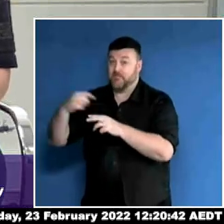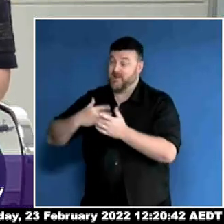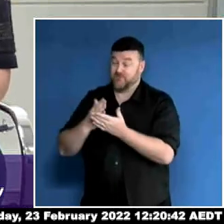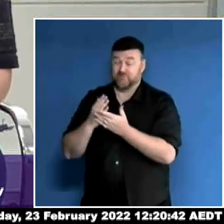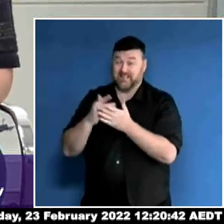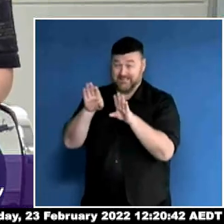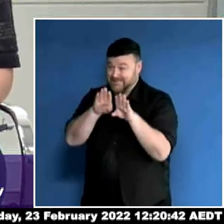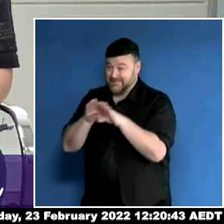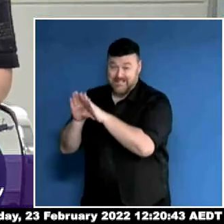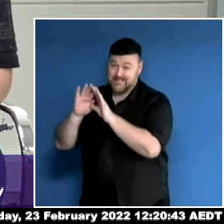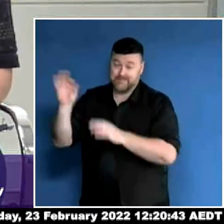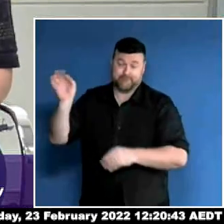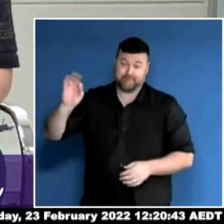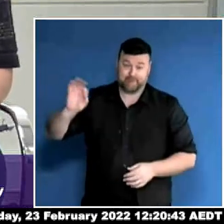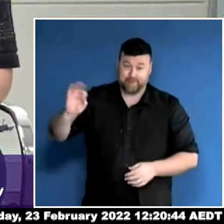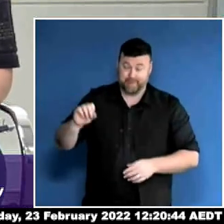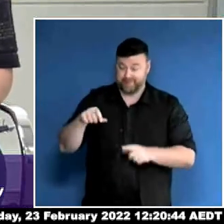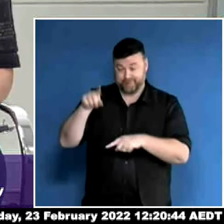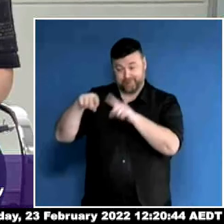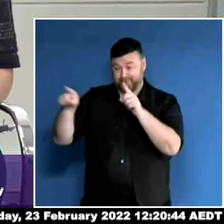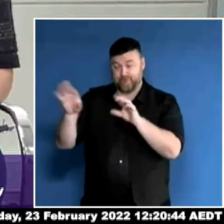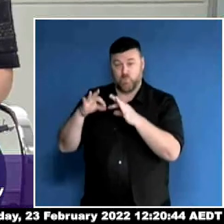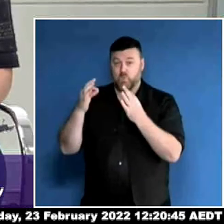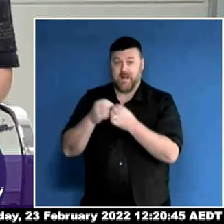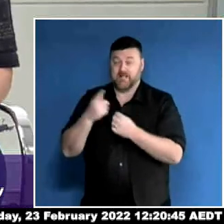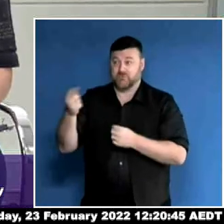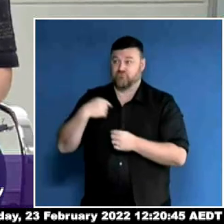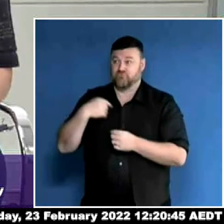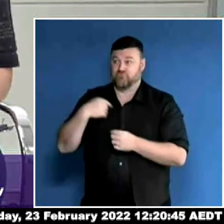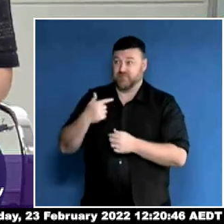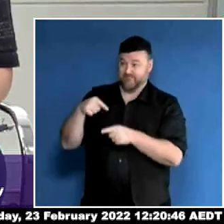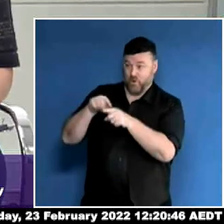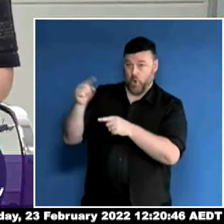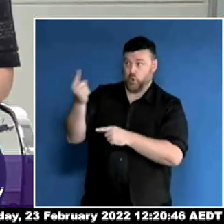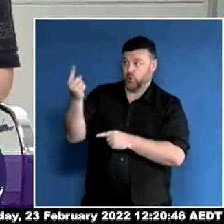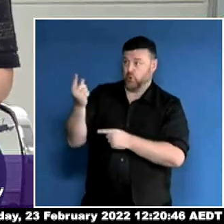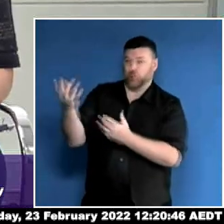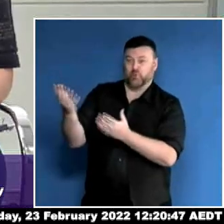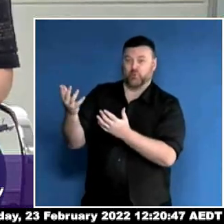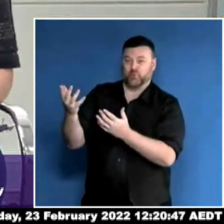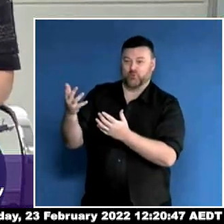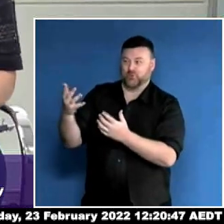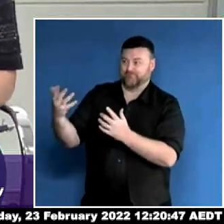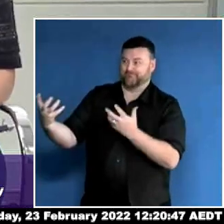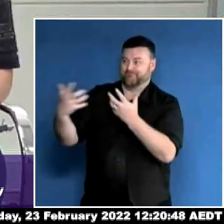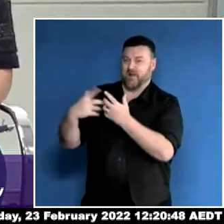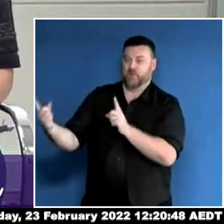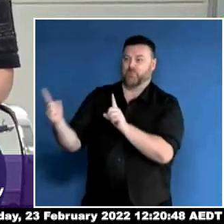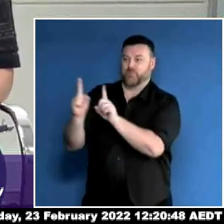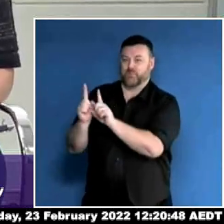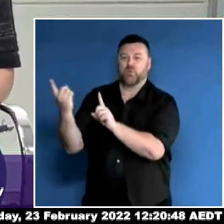the support worker you get or the person you get will be as good as the good ones that I'm trying to find, that we are all trying to find for our clients.